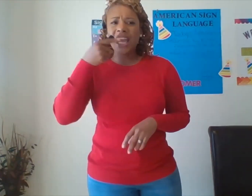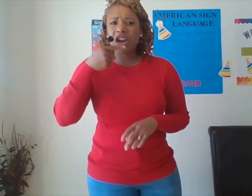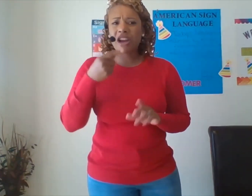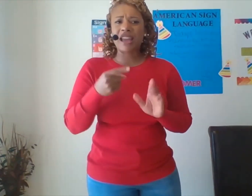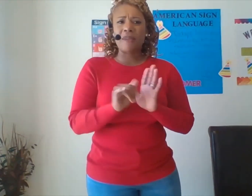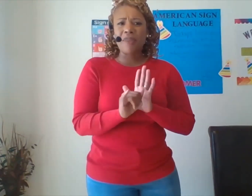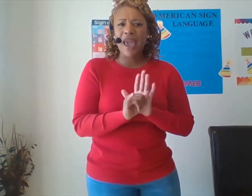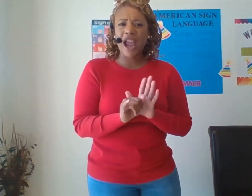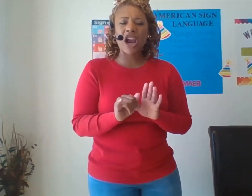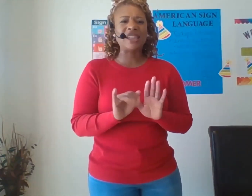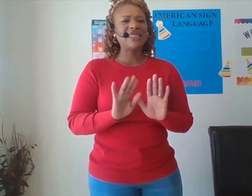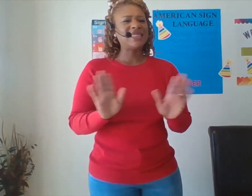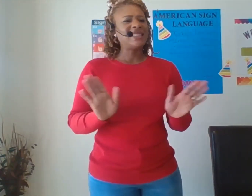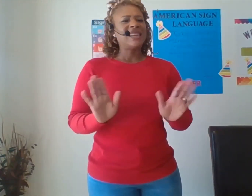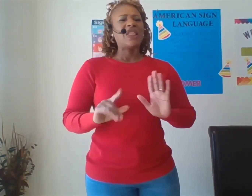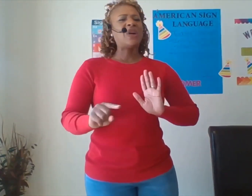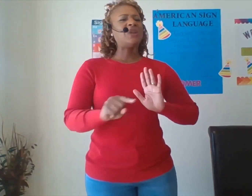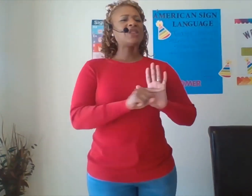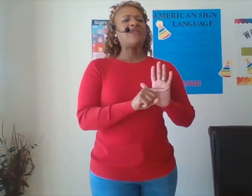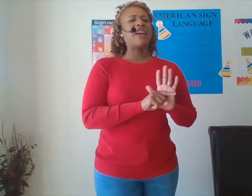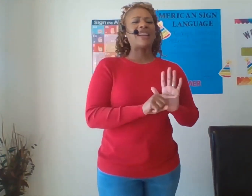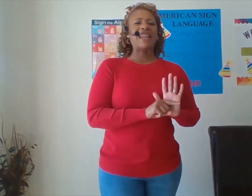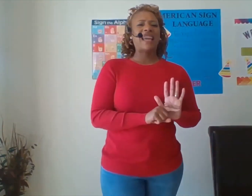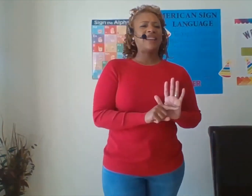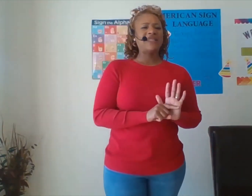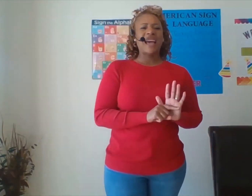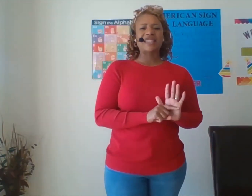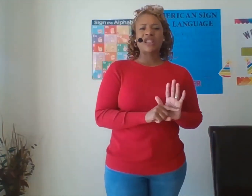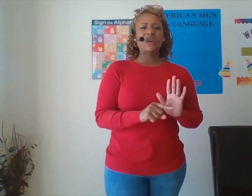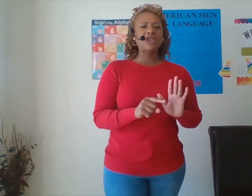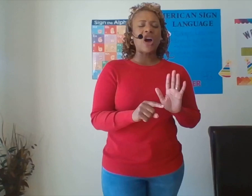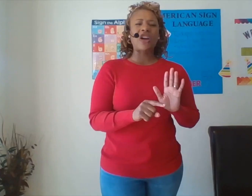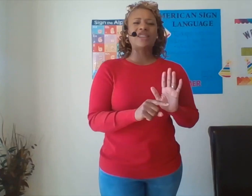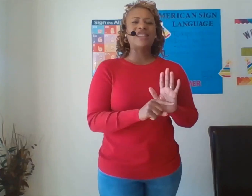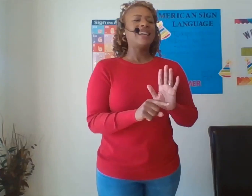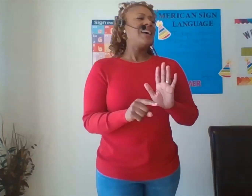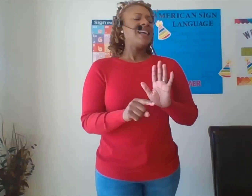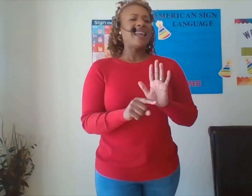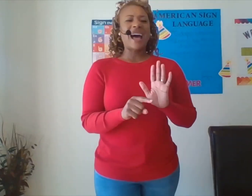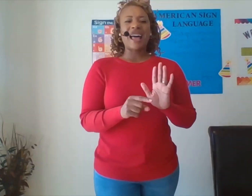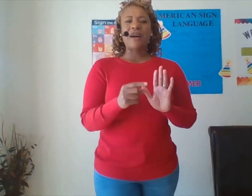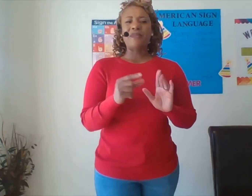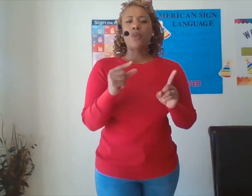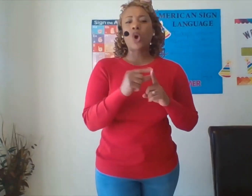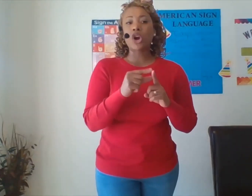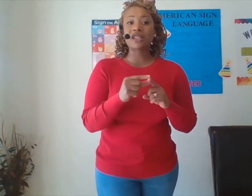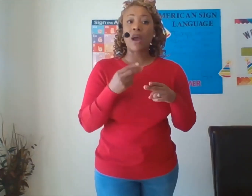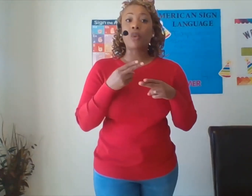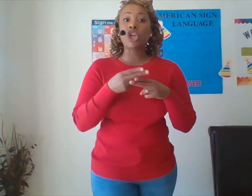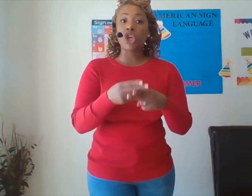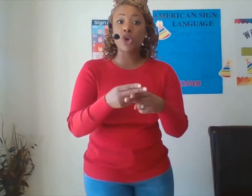hearing-impaired those are very negative sides or those aren't words that we use